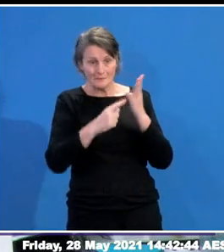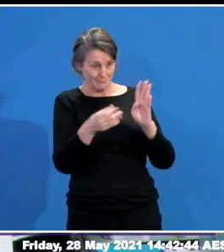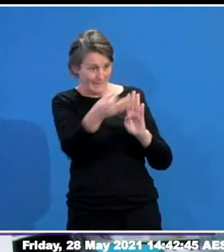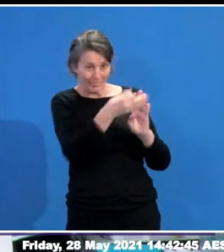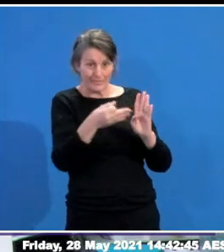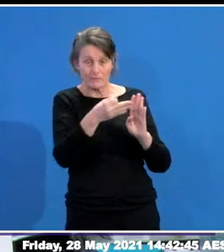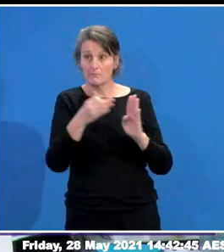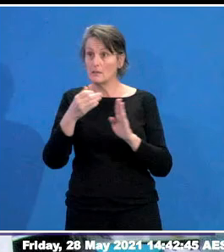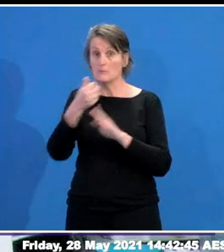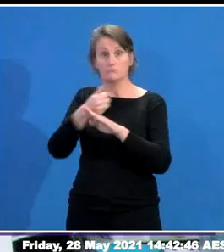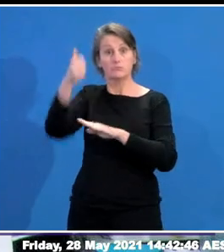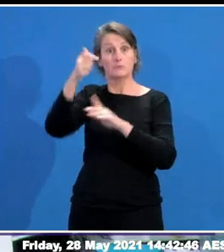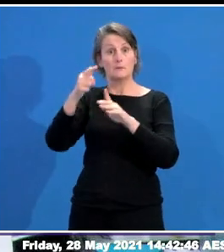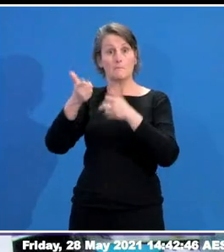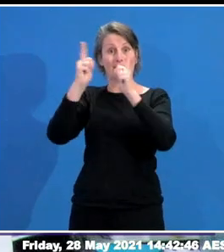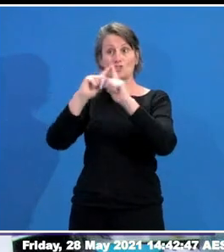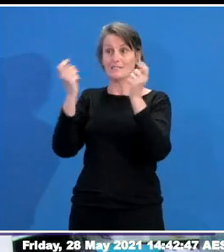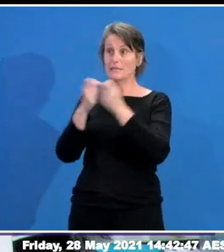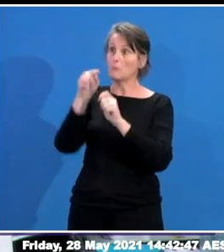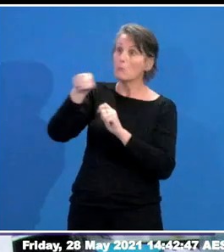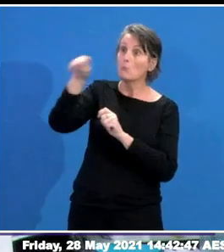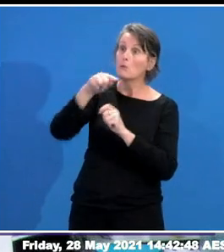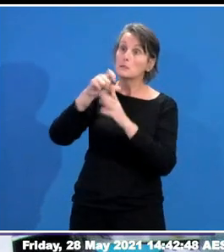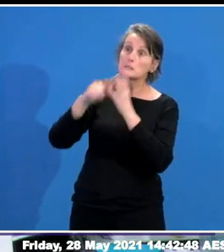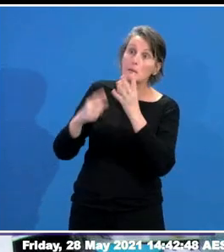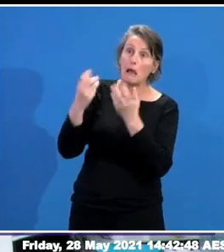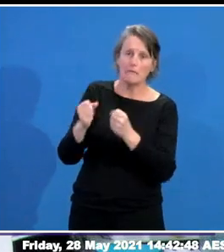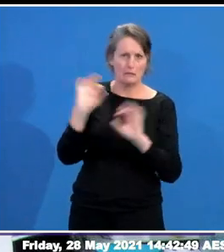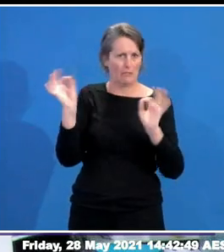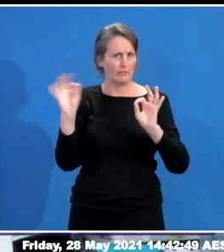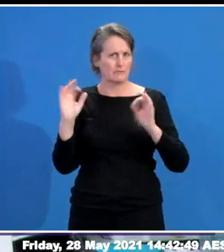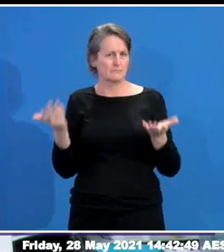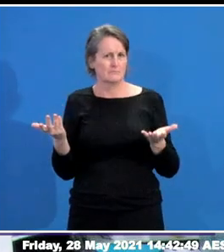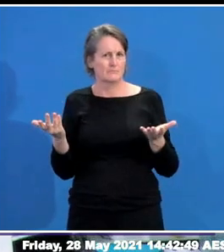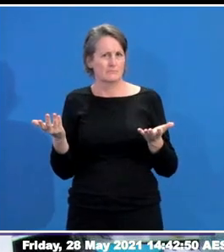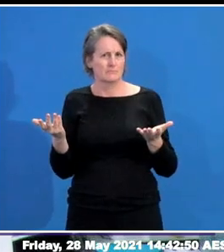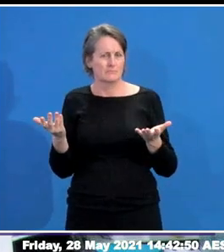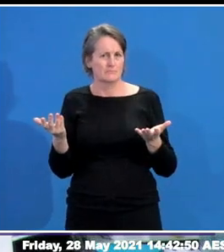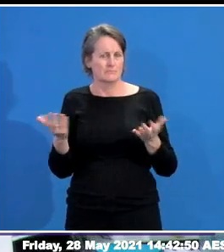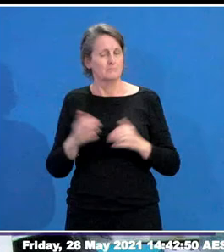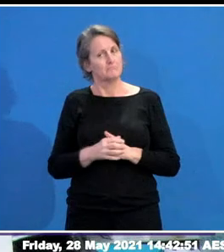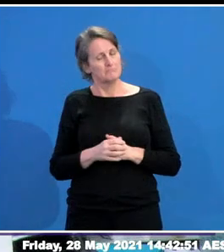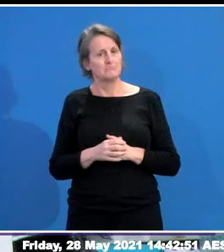have a senior management team consisting of ten, according to the last report that have any people with disability.